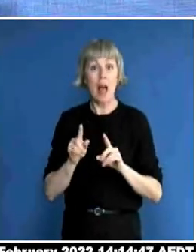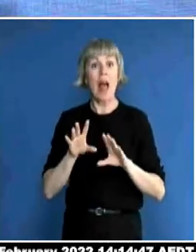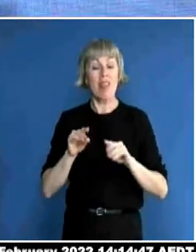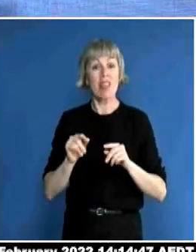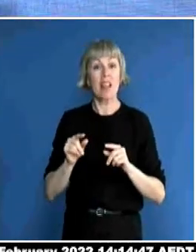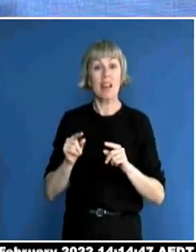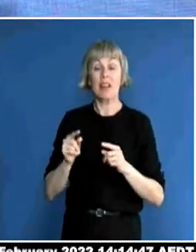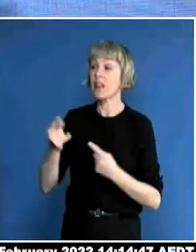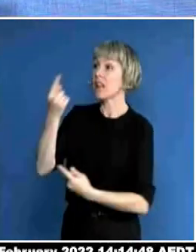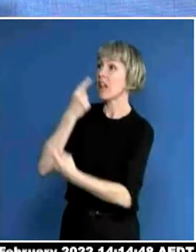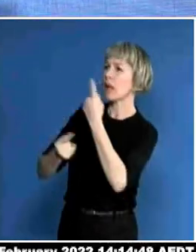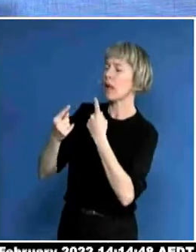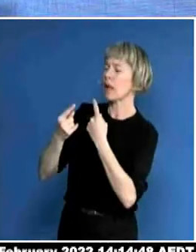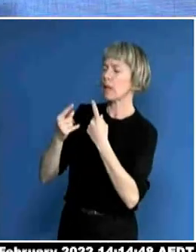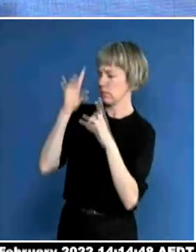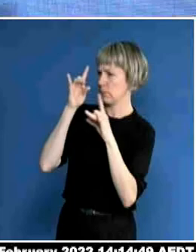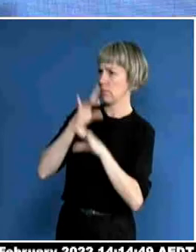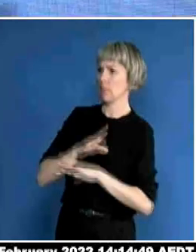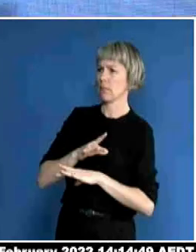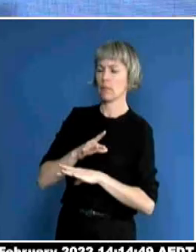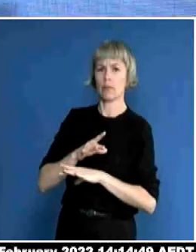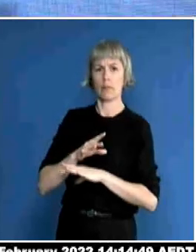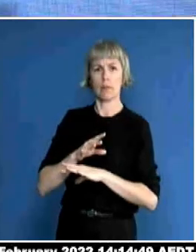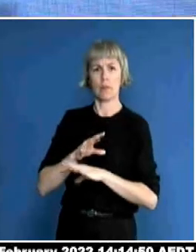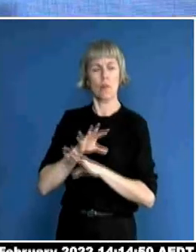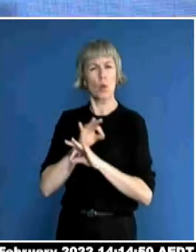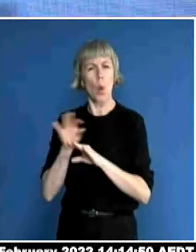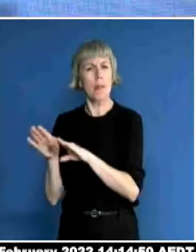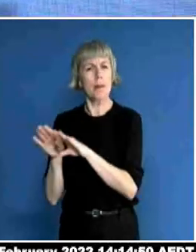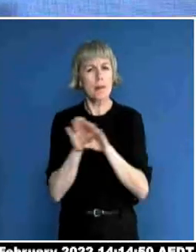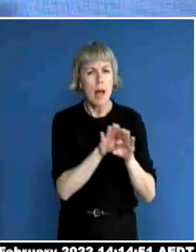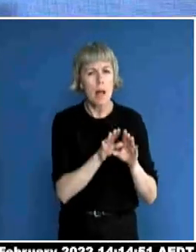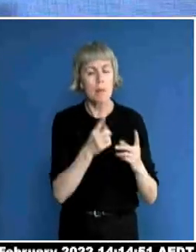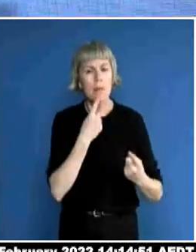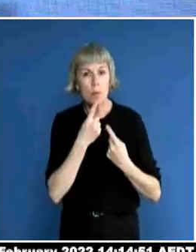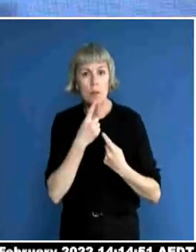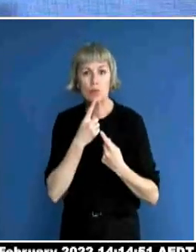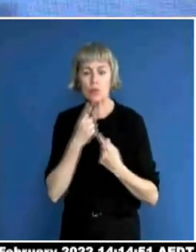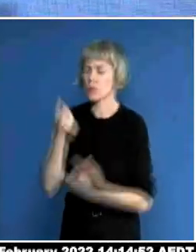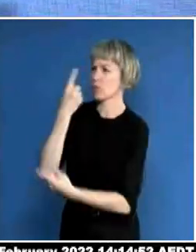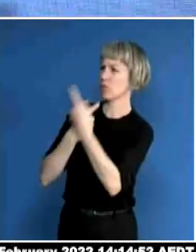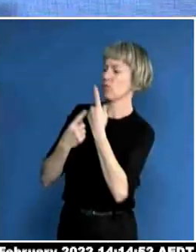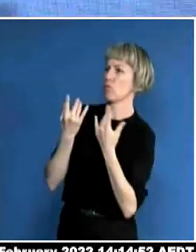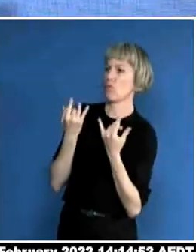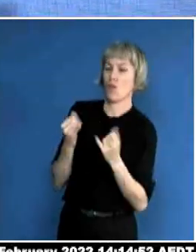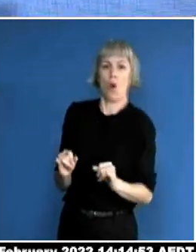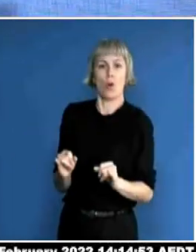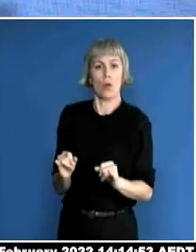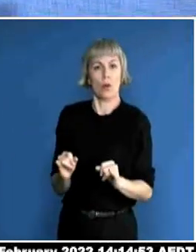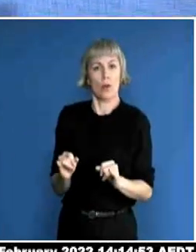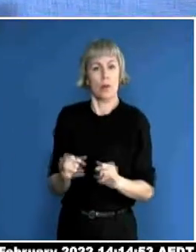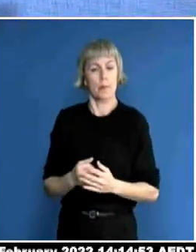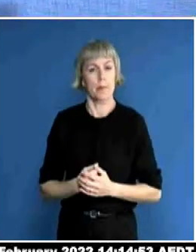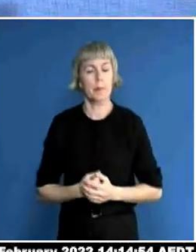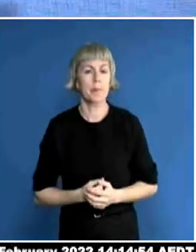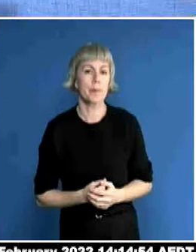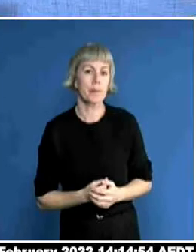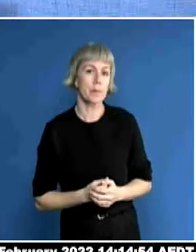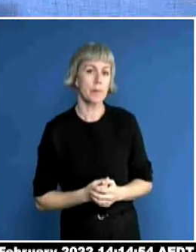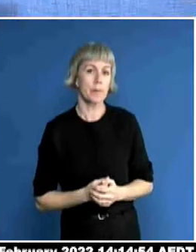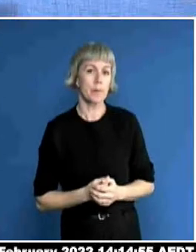situation. Did you - when you first started this job, did you think any of this was going